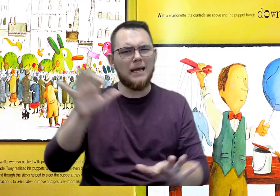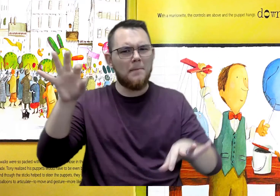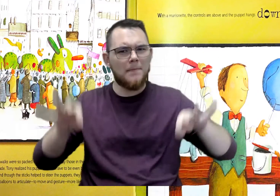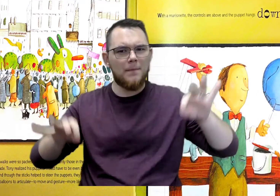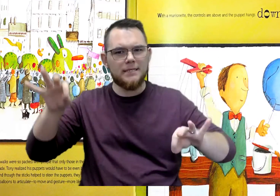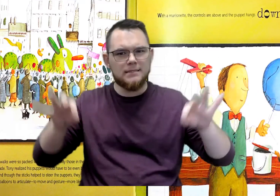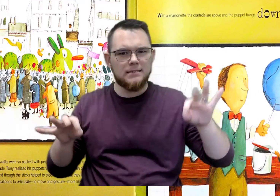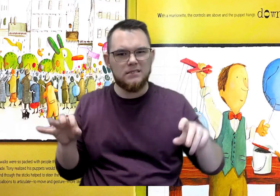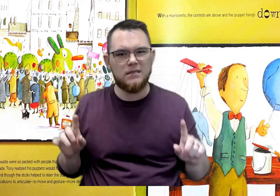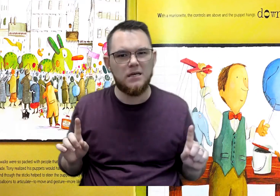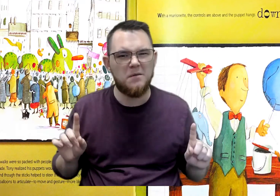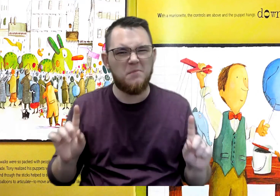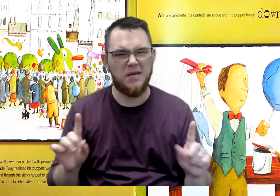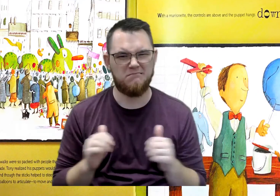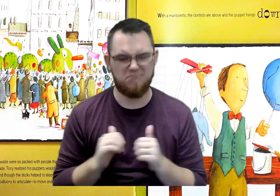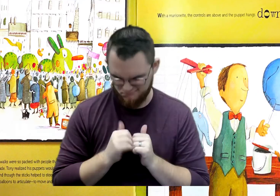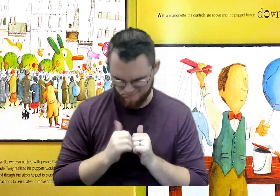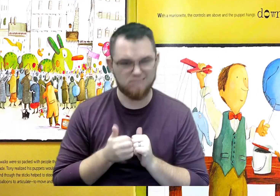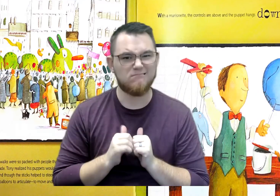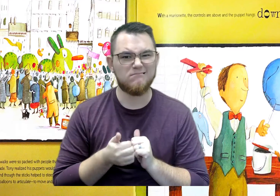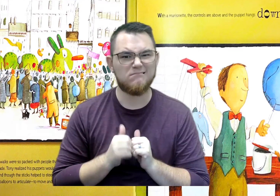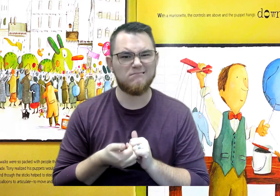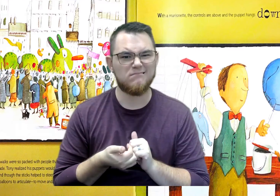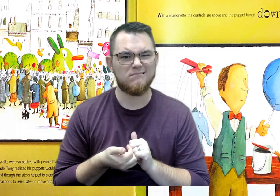But how?